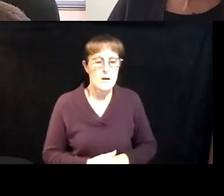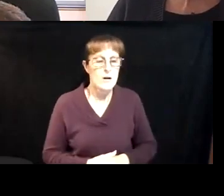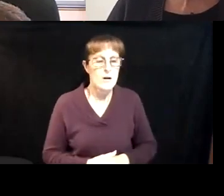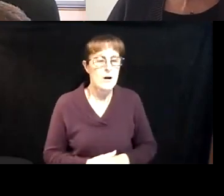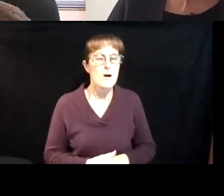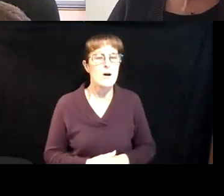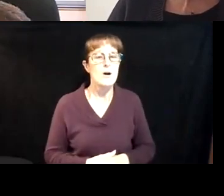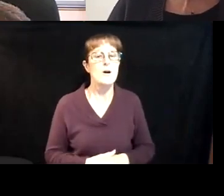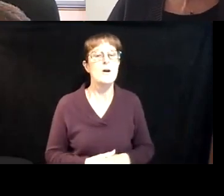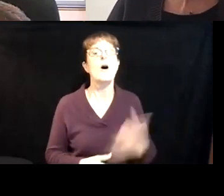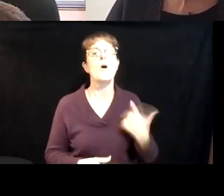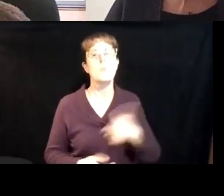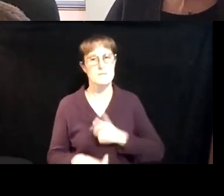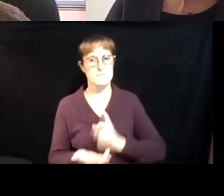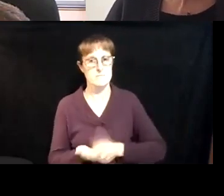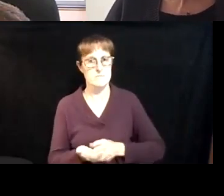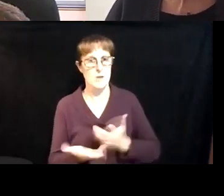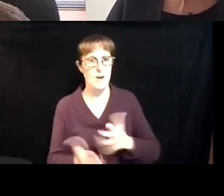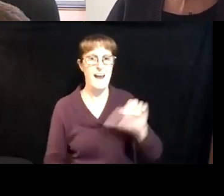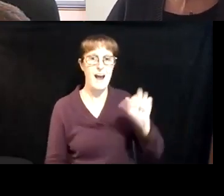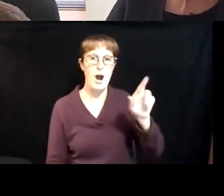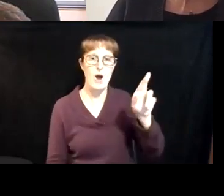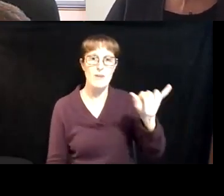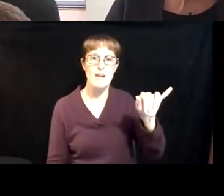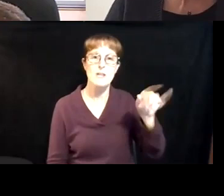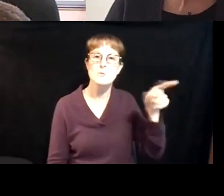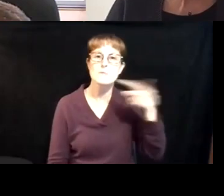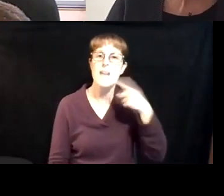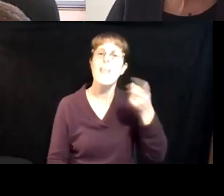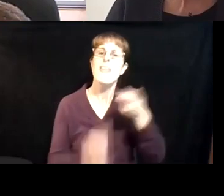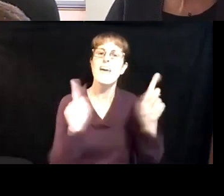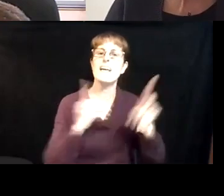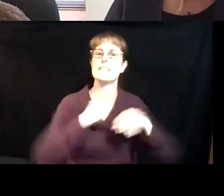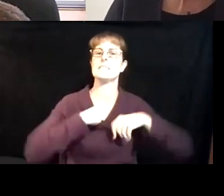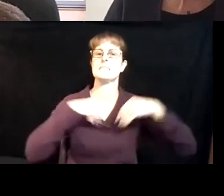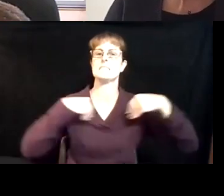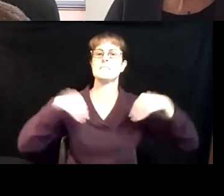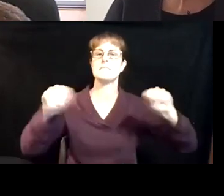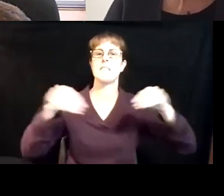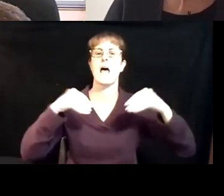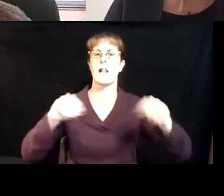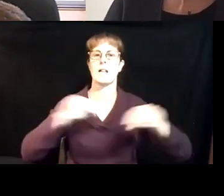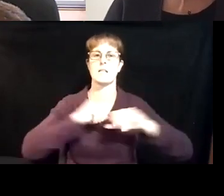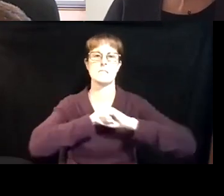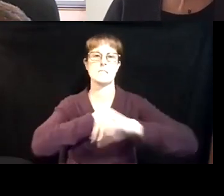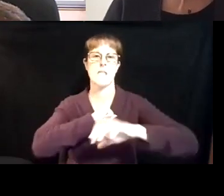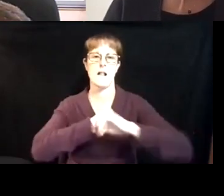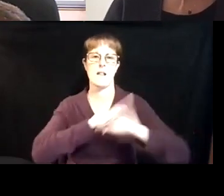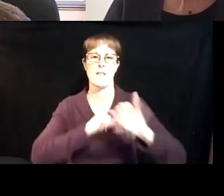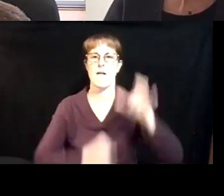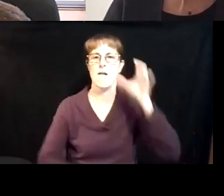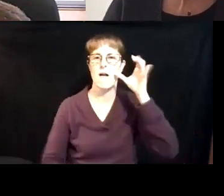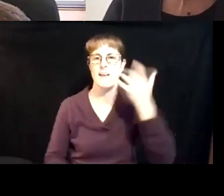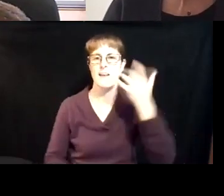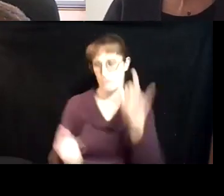Ari, when you said they sell it, you go to a parent. I don't think it's any parent's first, second,